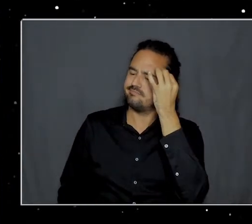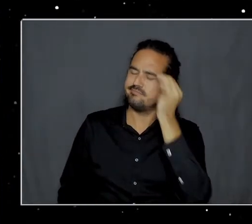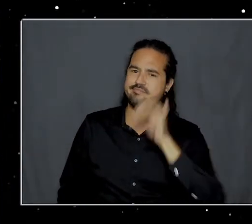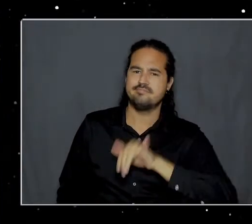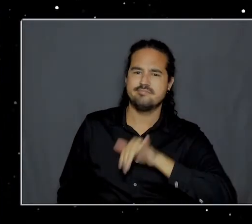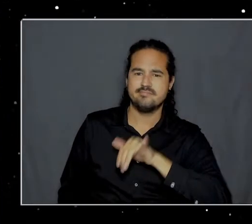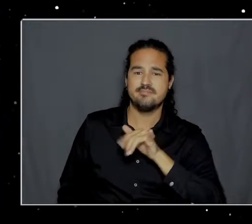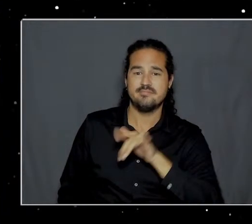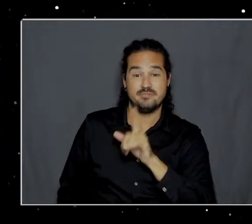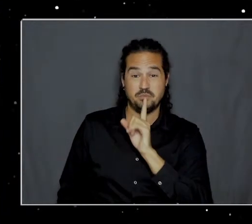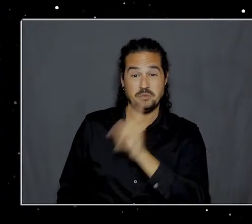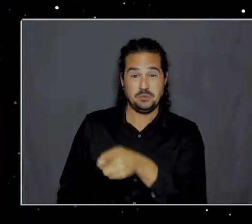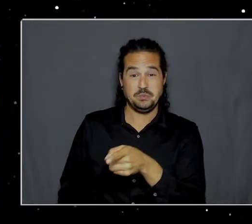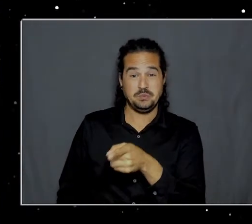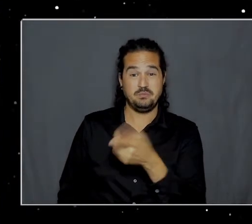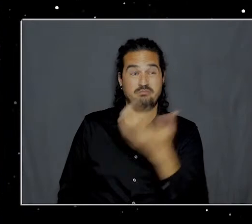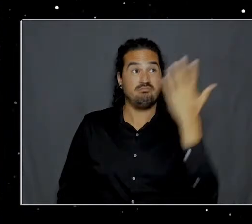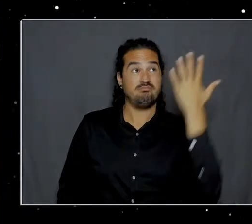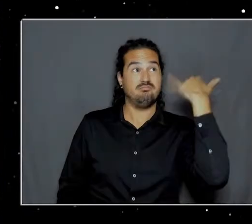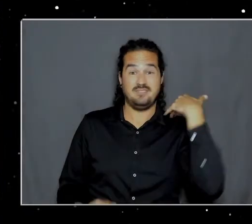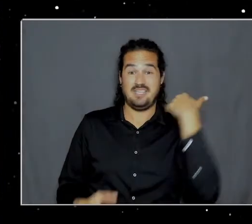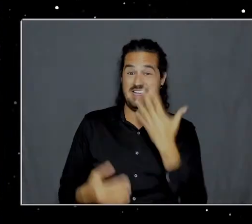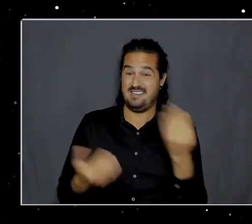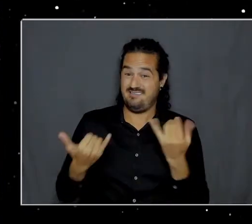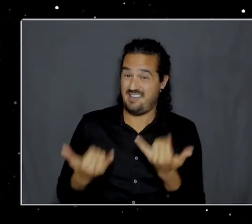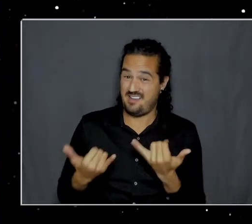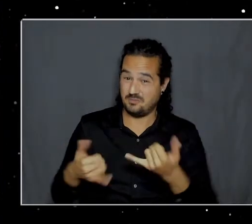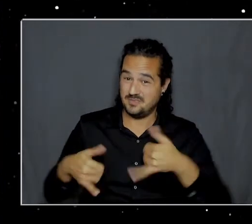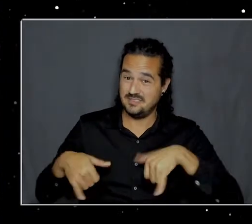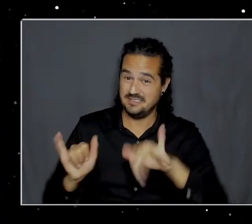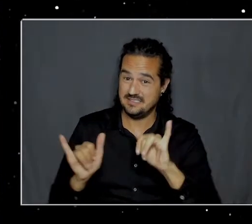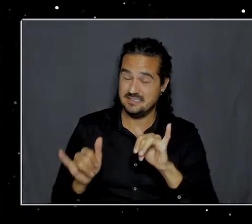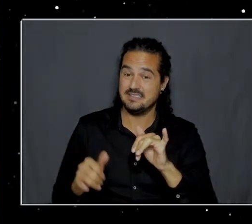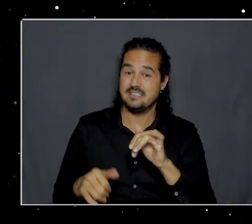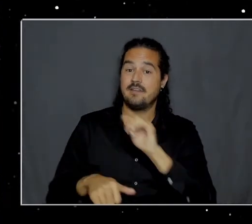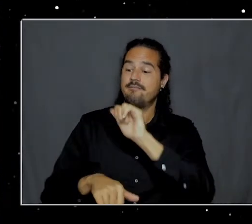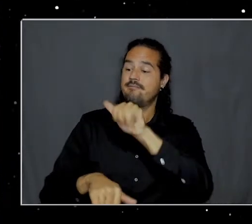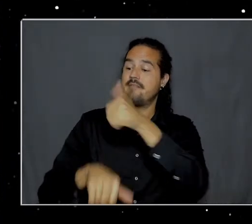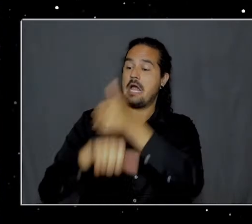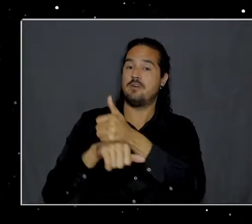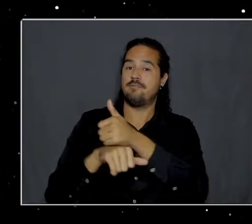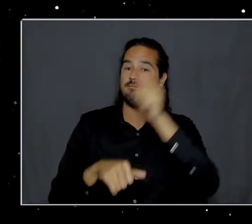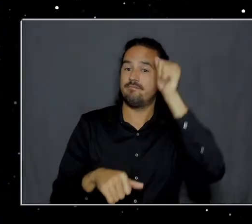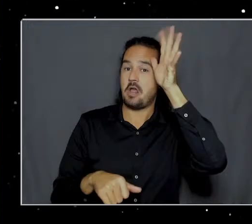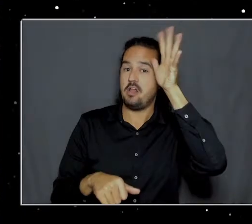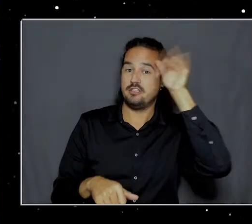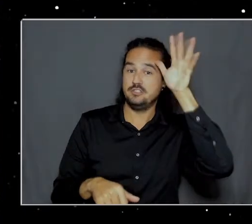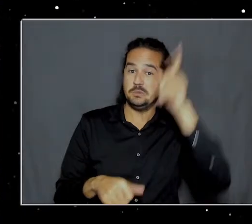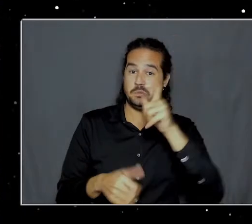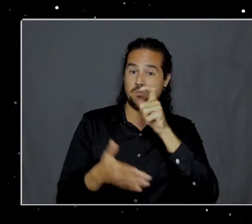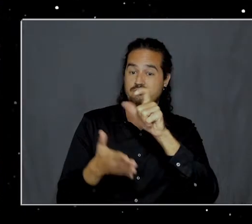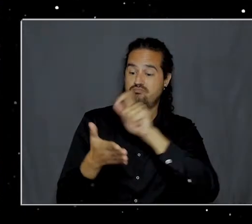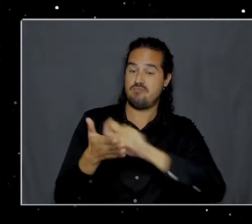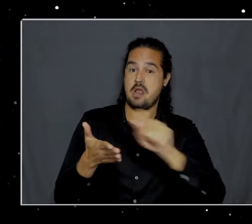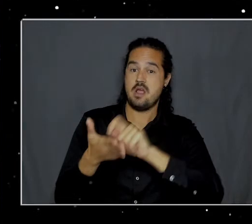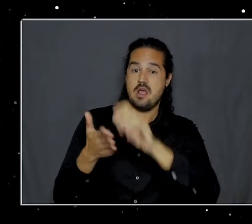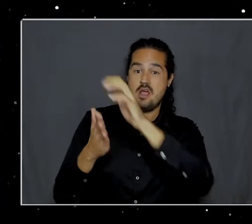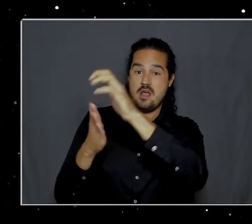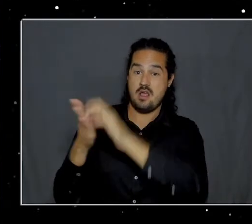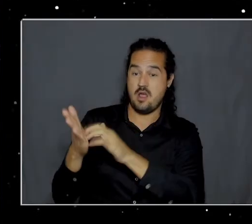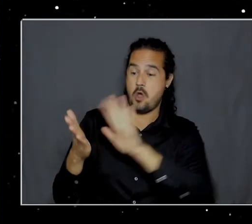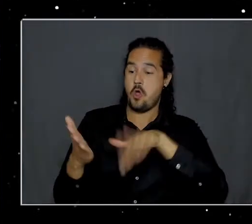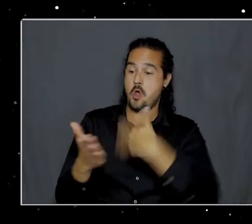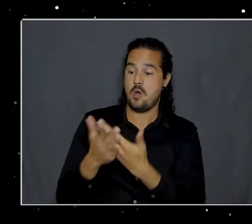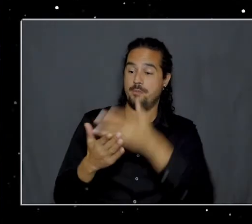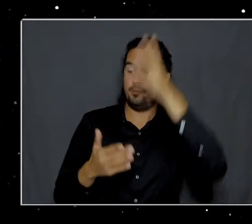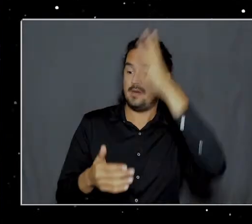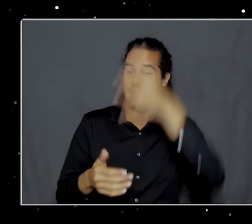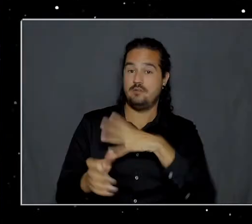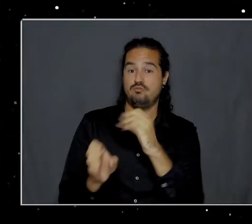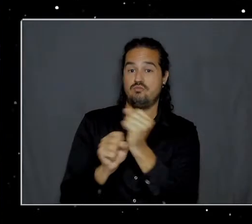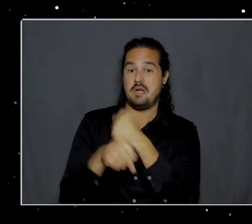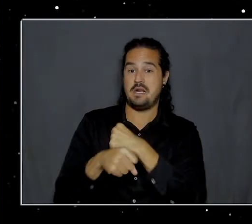NOW, IS THAT FOR THE FOUNDERS TO